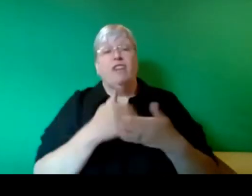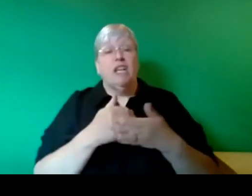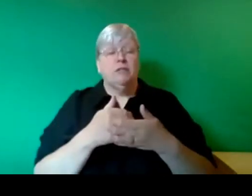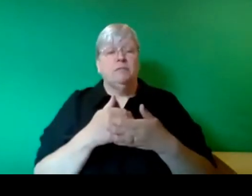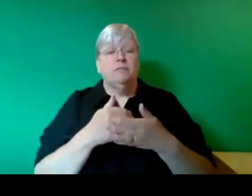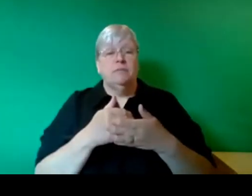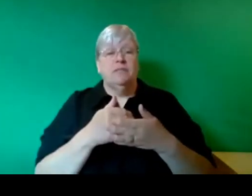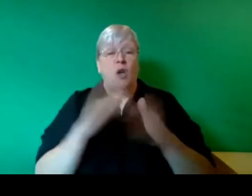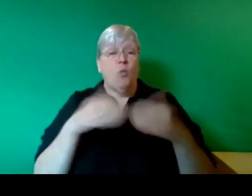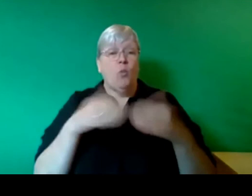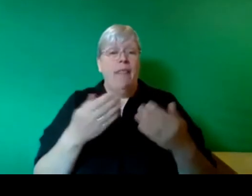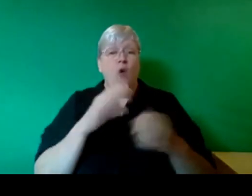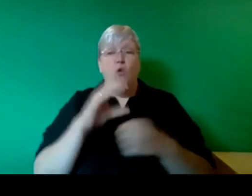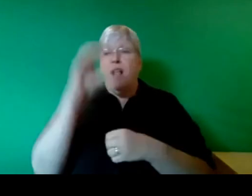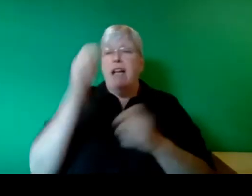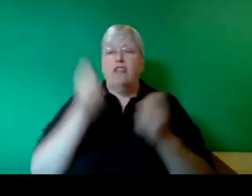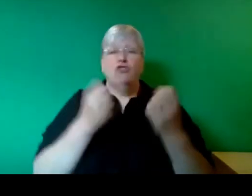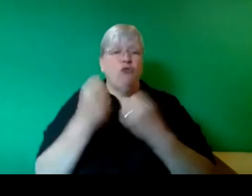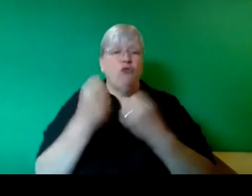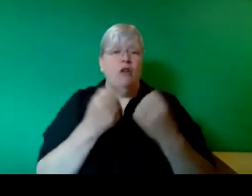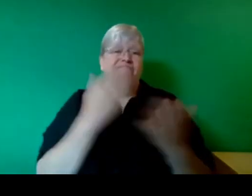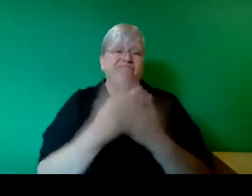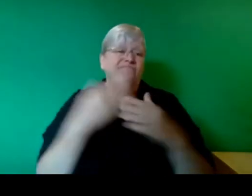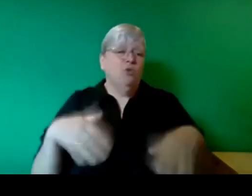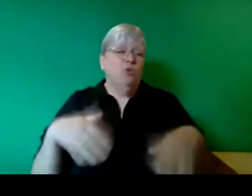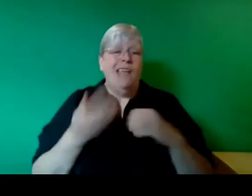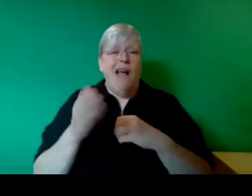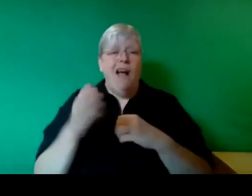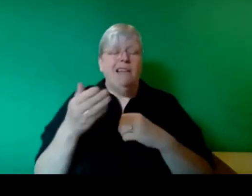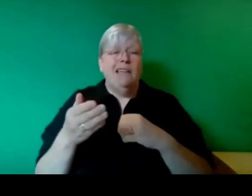and working-class communities have led some of the most successful